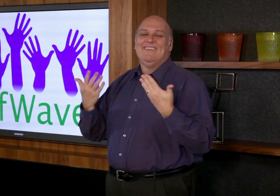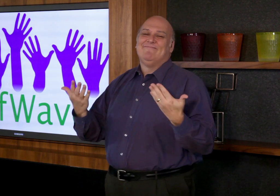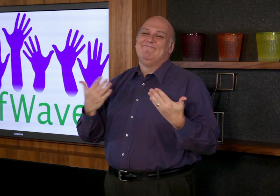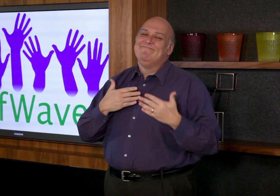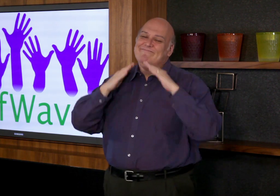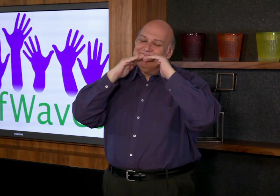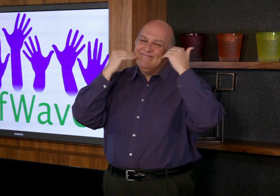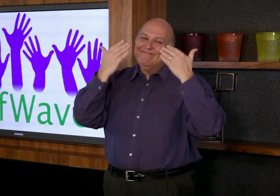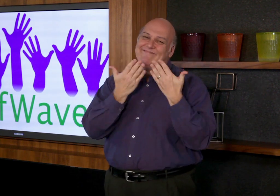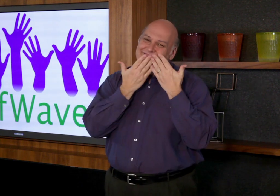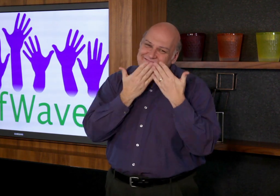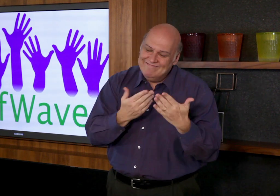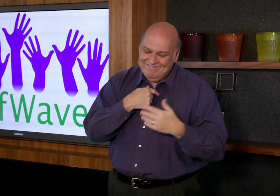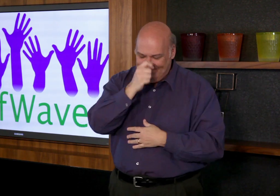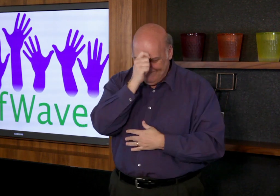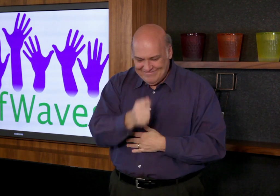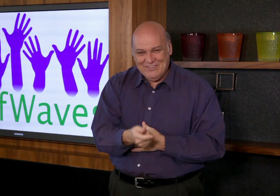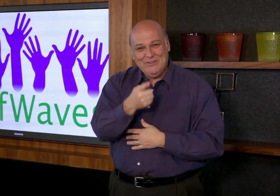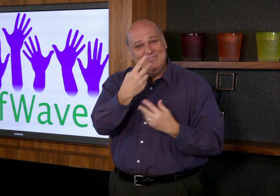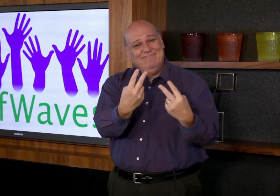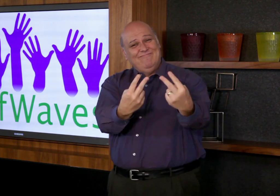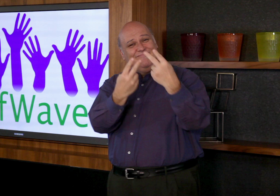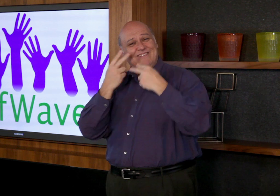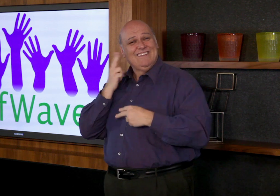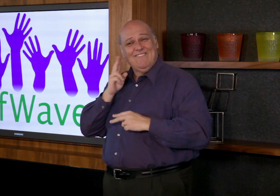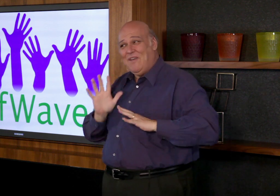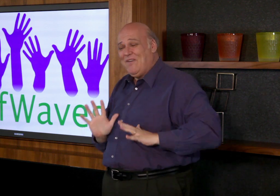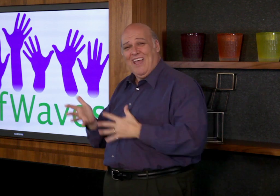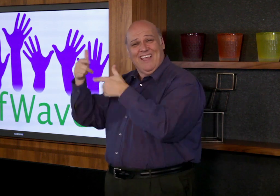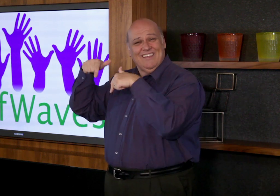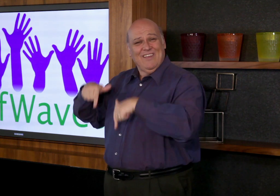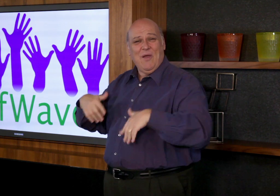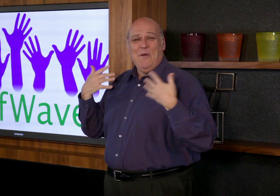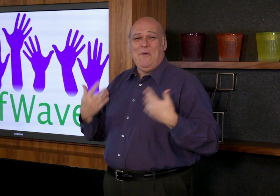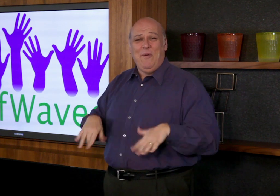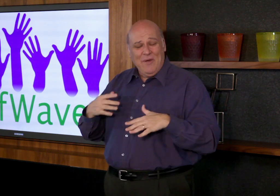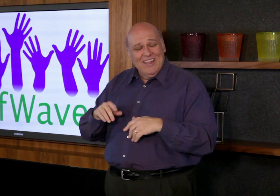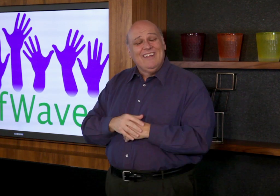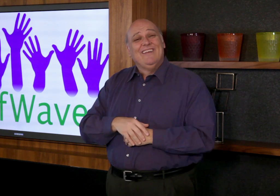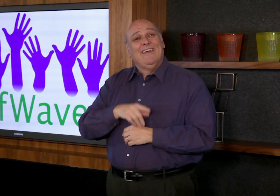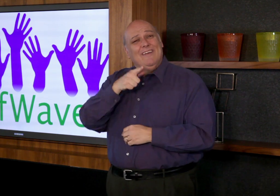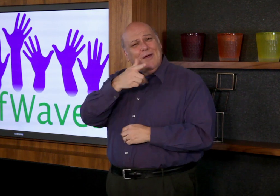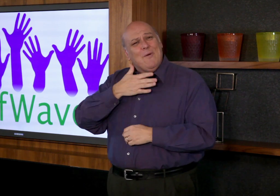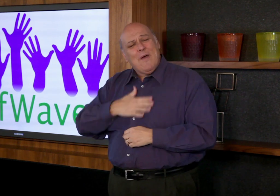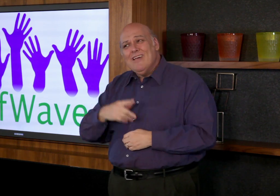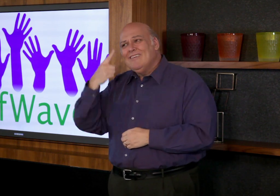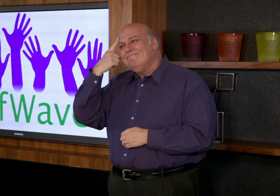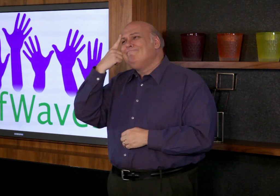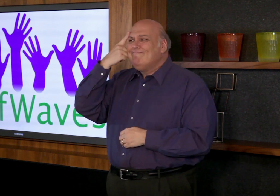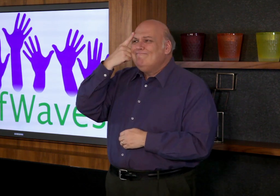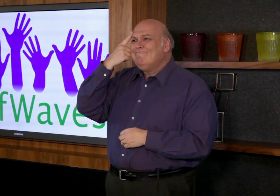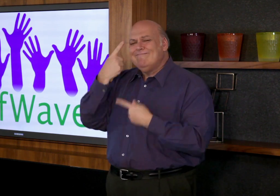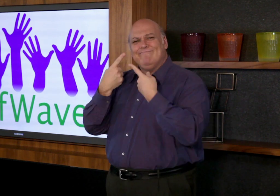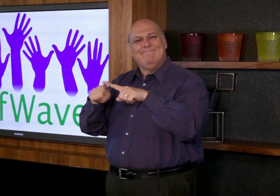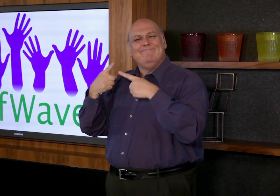We have come to the end of today's DeafWaves show. I thank you, our viewers for watching and we hope you have enjoyed our show.